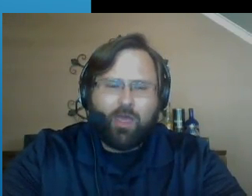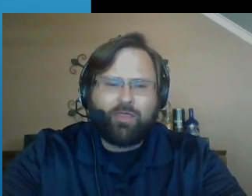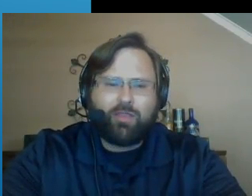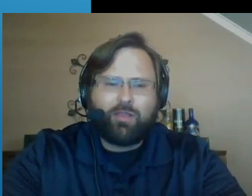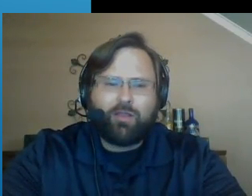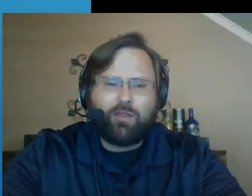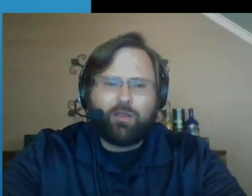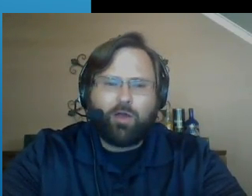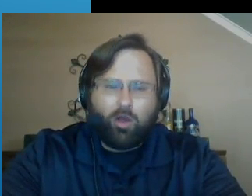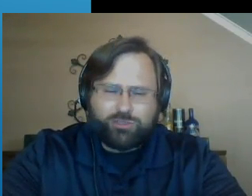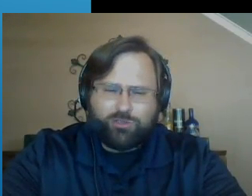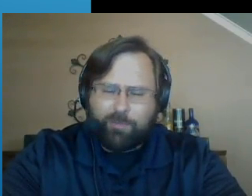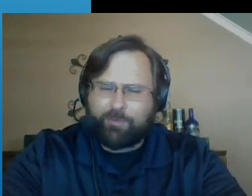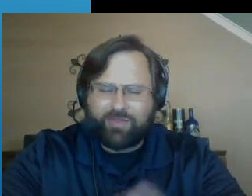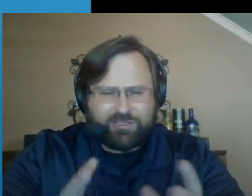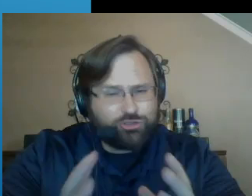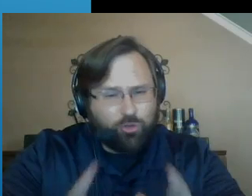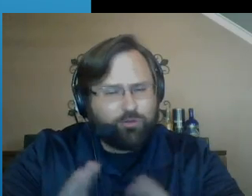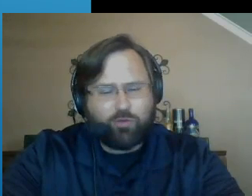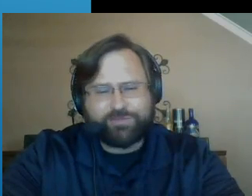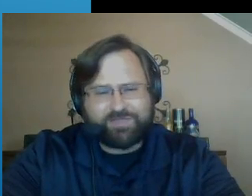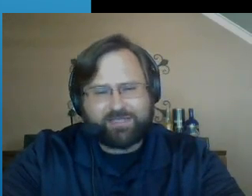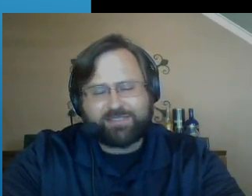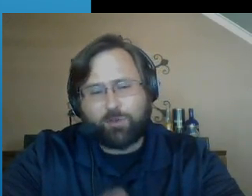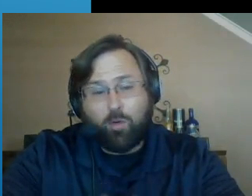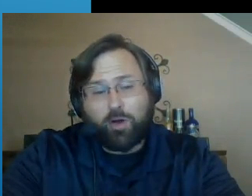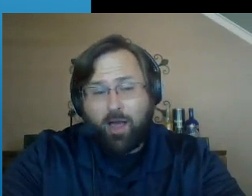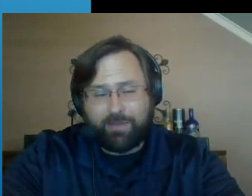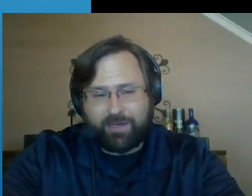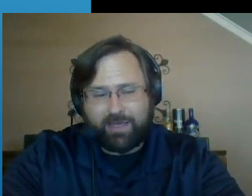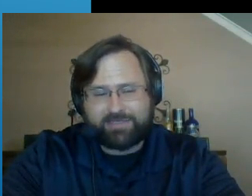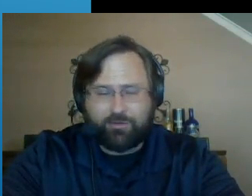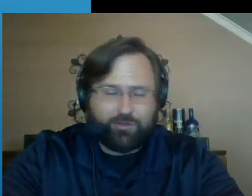also remember that the shorter forms of sentences are more common in ASL than they